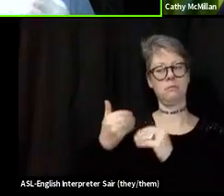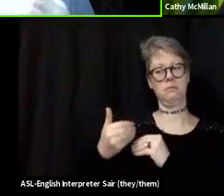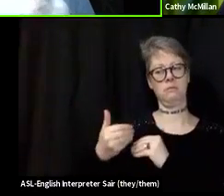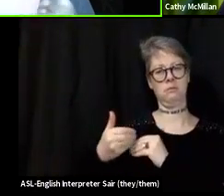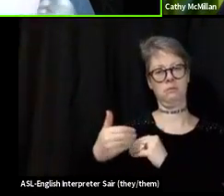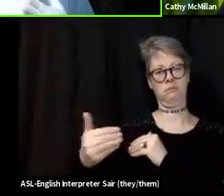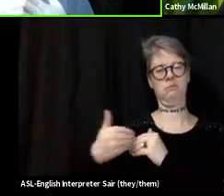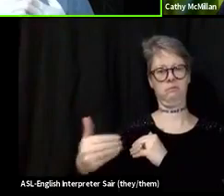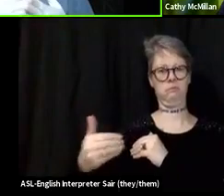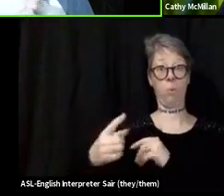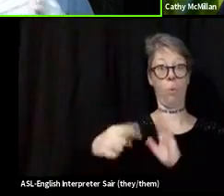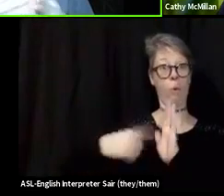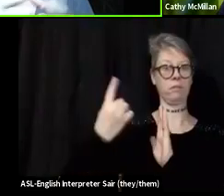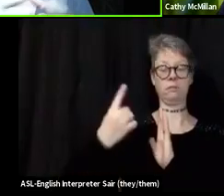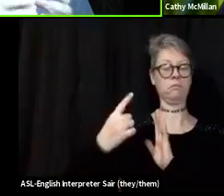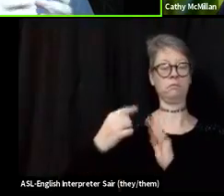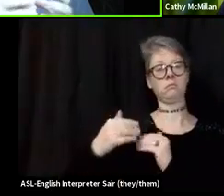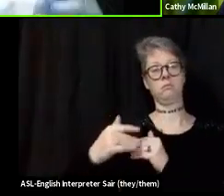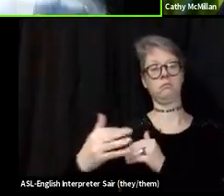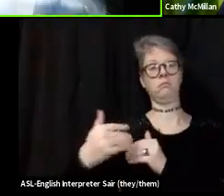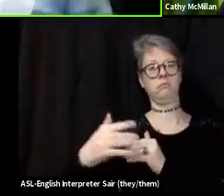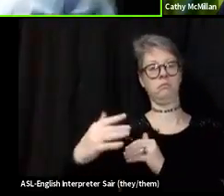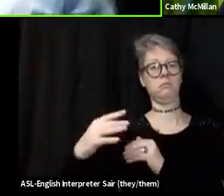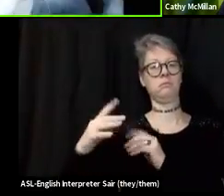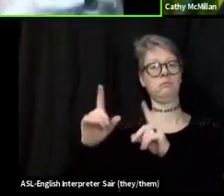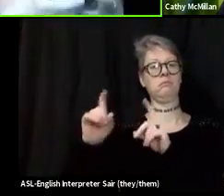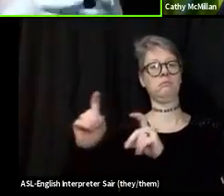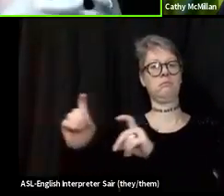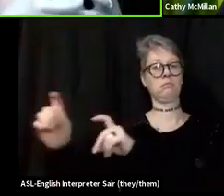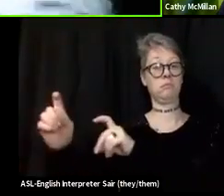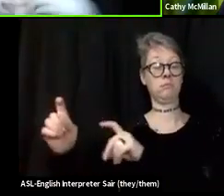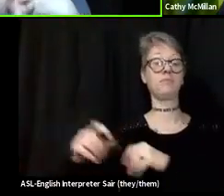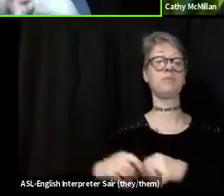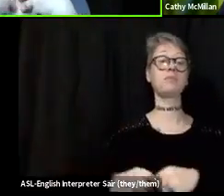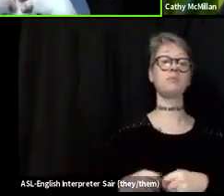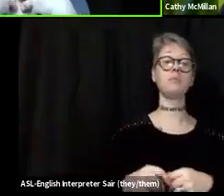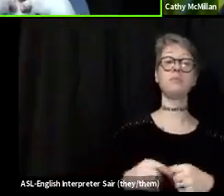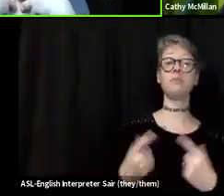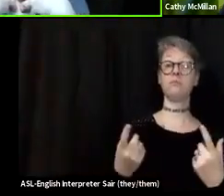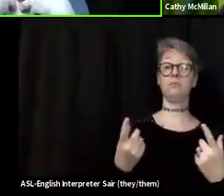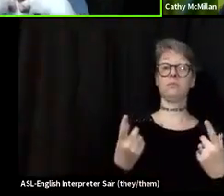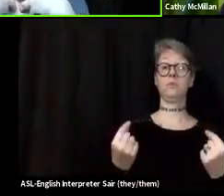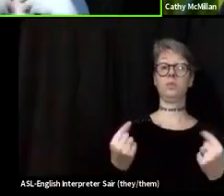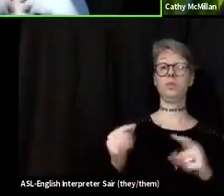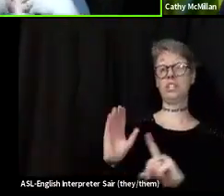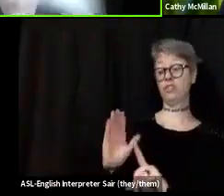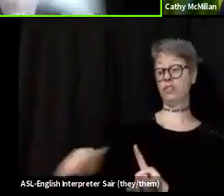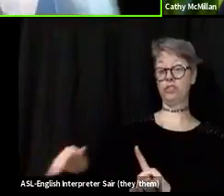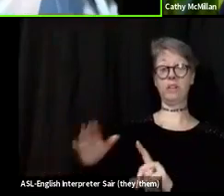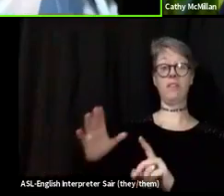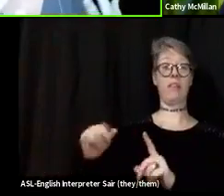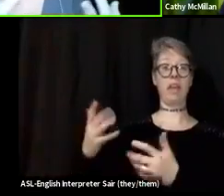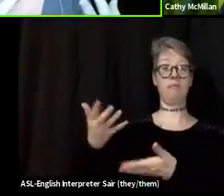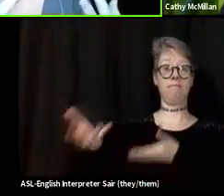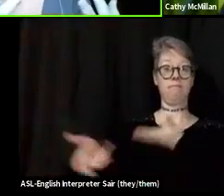to get that done. The kids did their part. . And then we have an issue